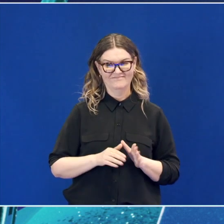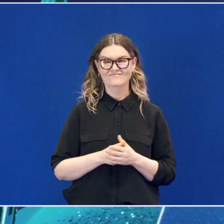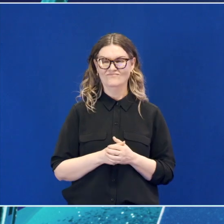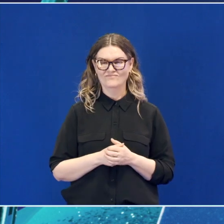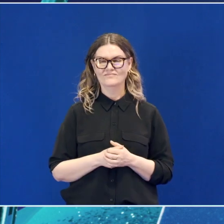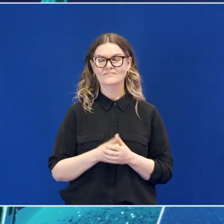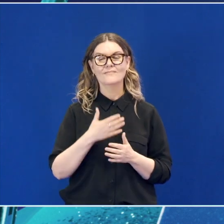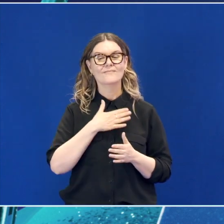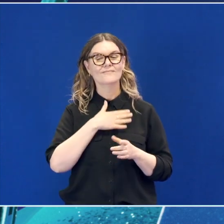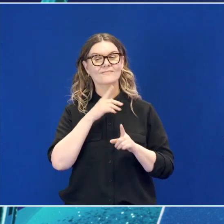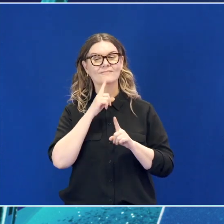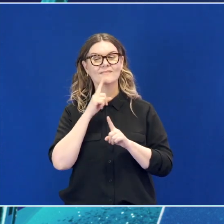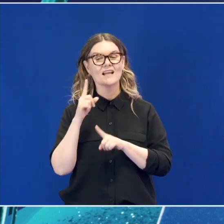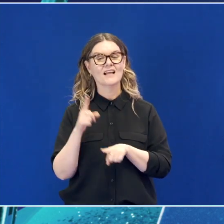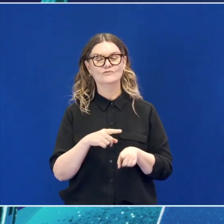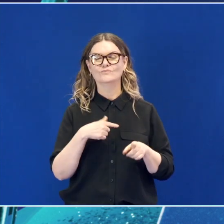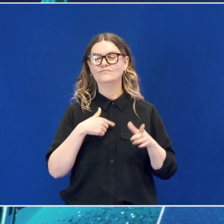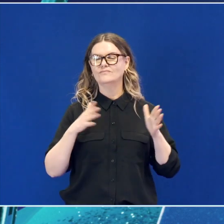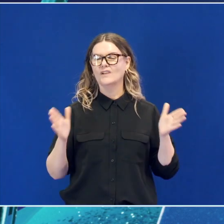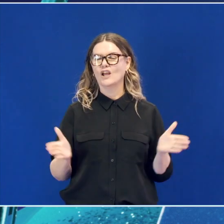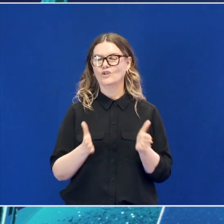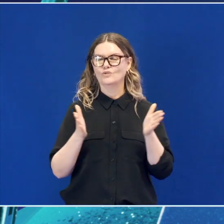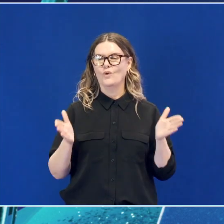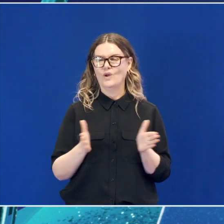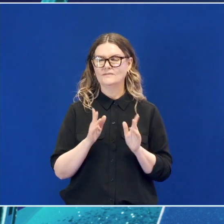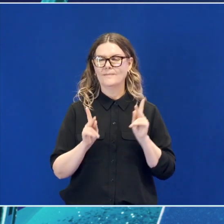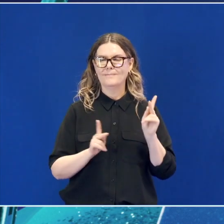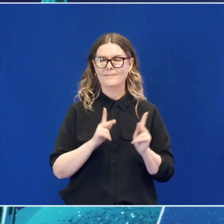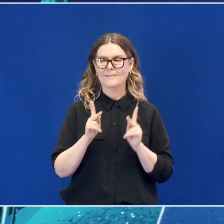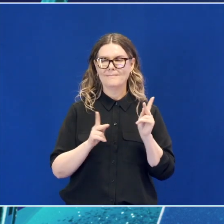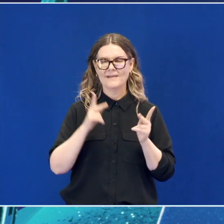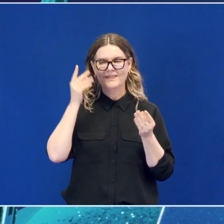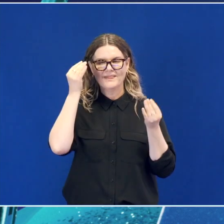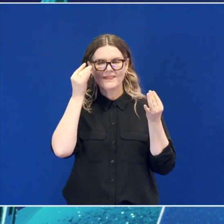between accessibility checkers or checks,